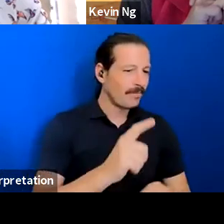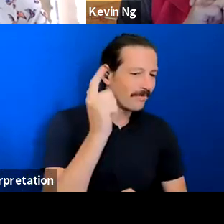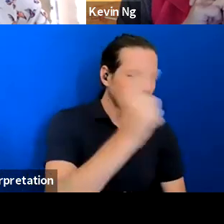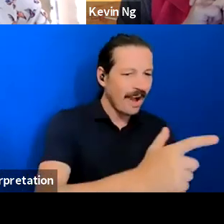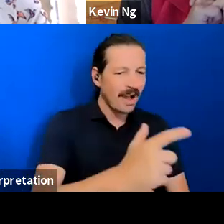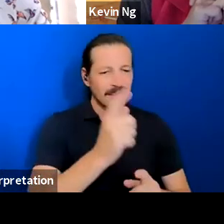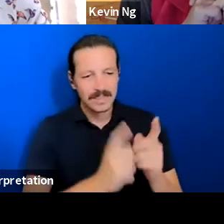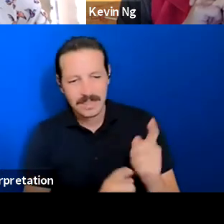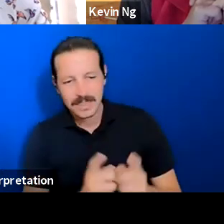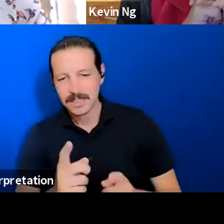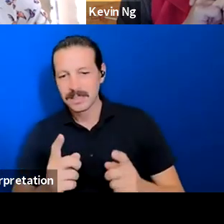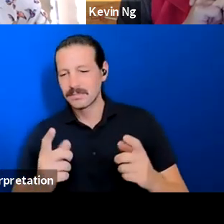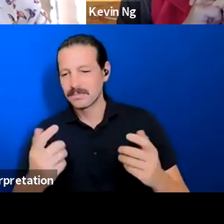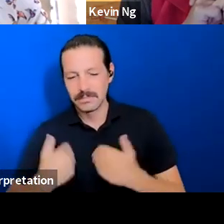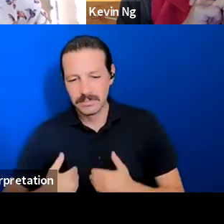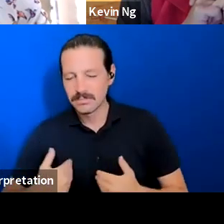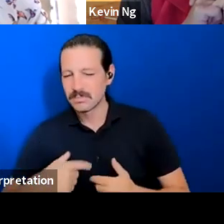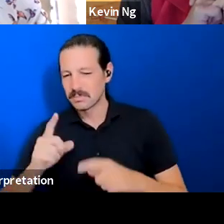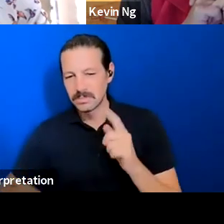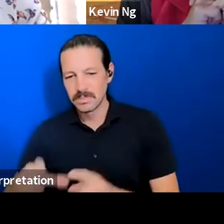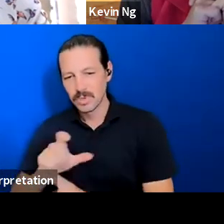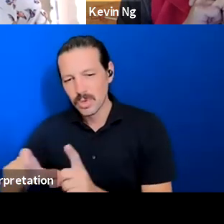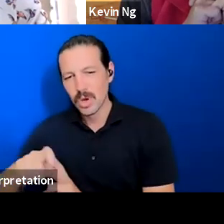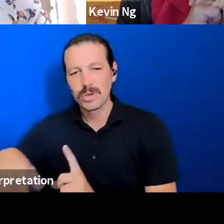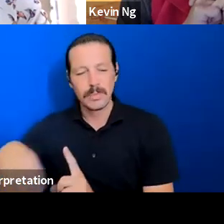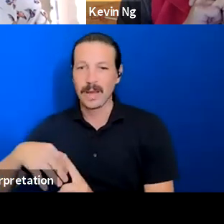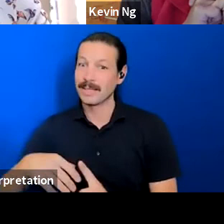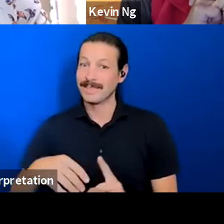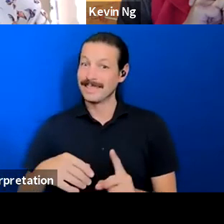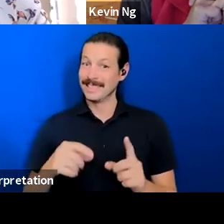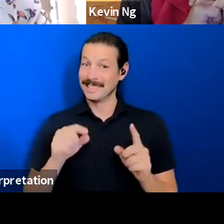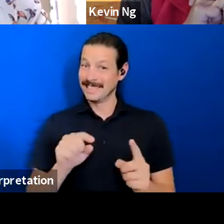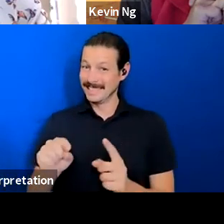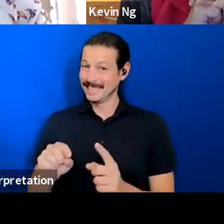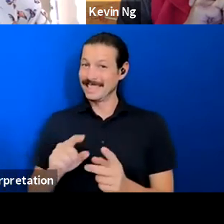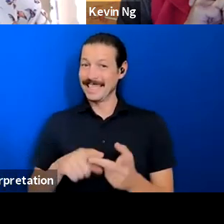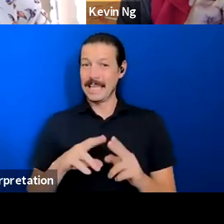In your application if you can make you and your practice shine through with something that's a